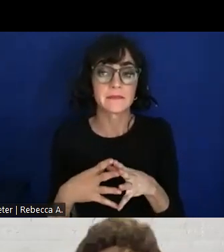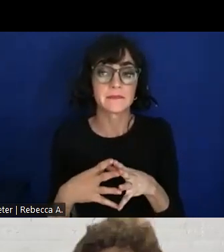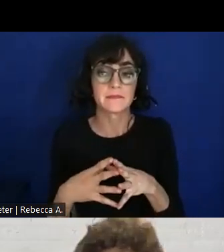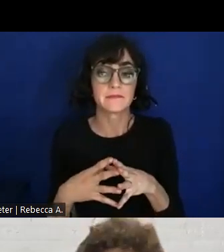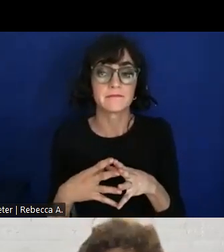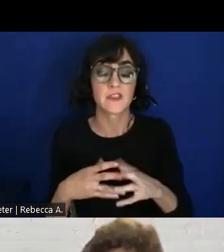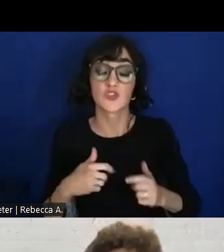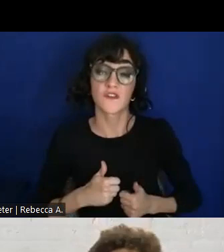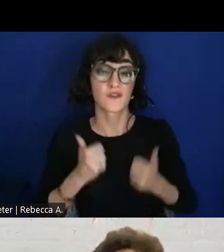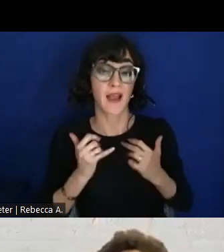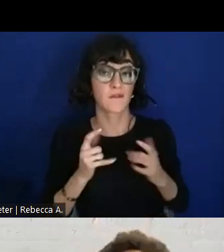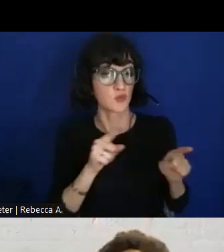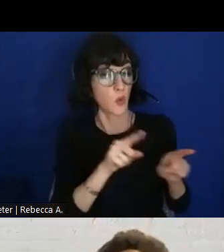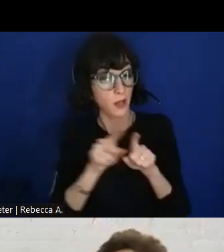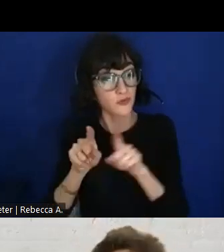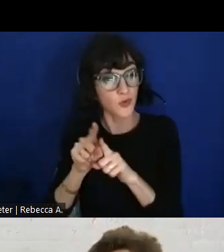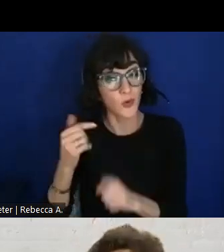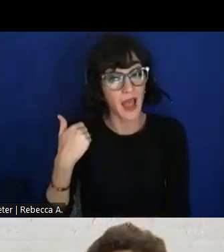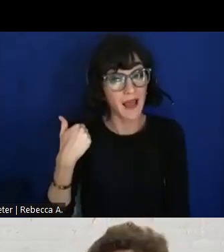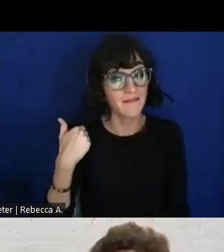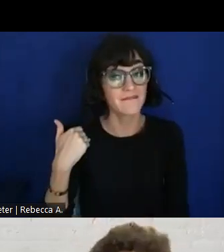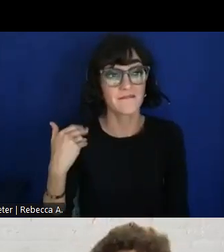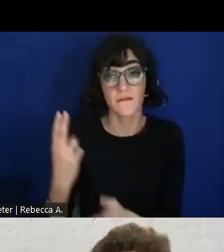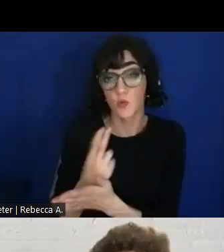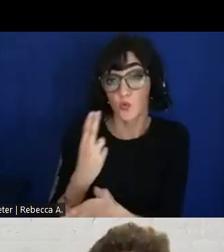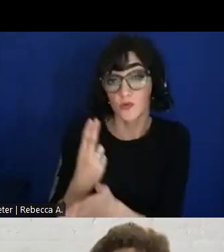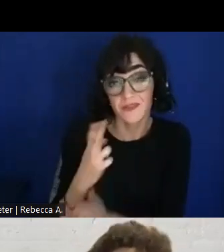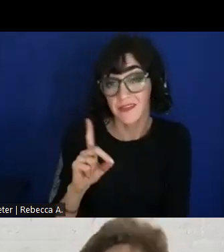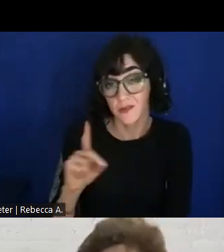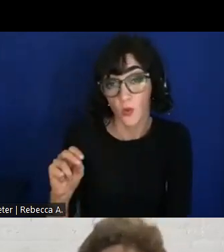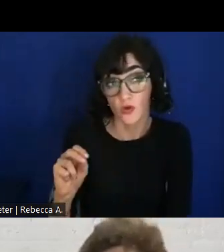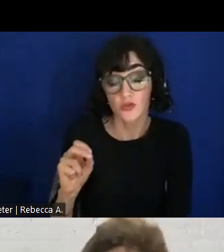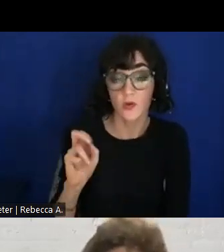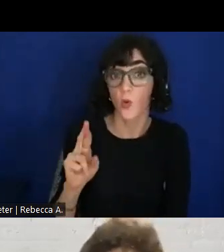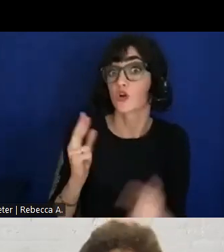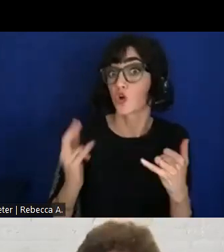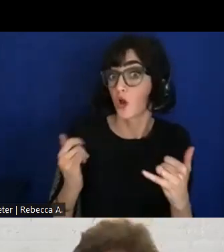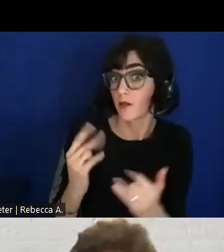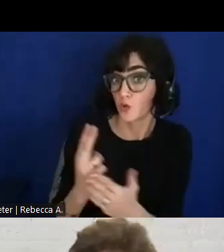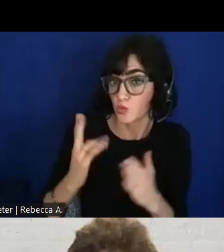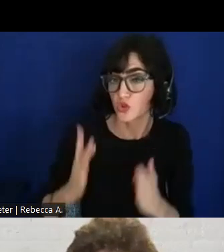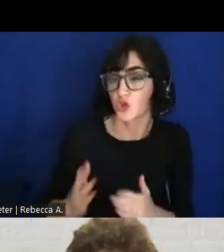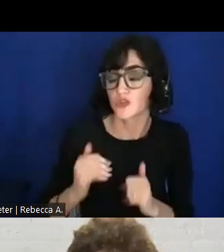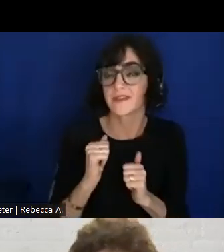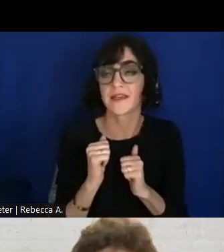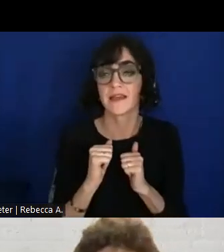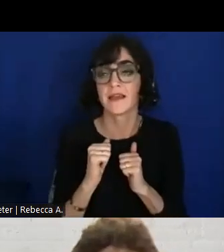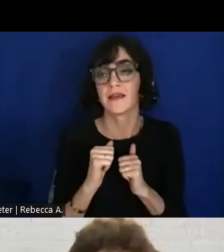use disorder or substance you who are currently using substances they might not be diagnosed